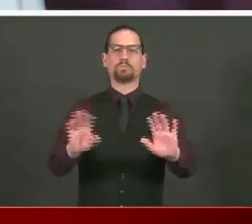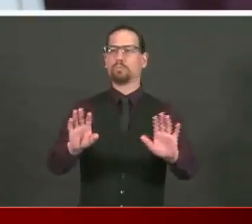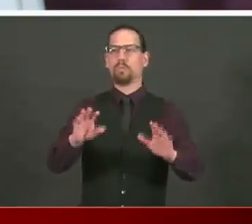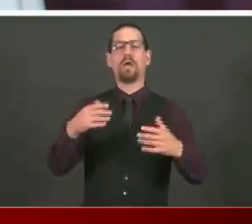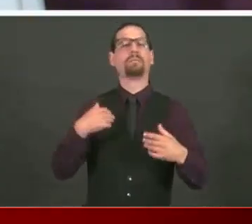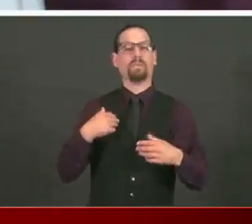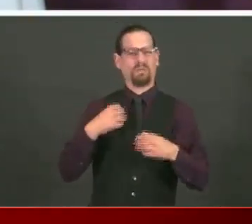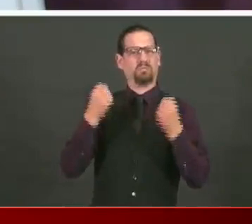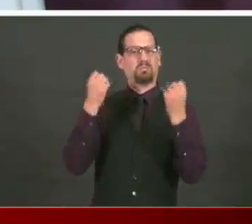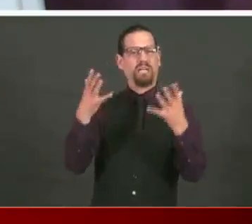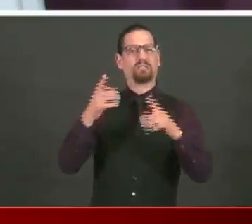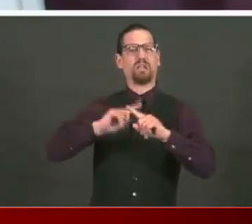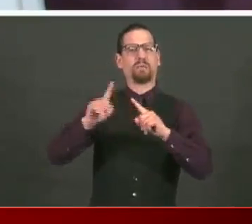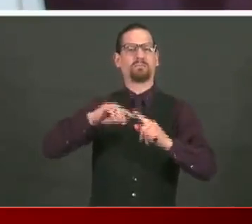HAVE THE CAPACITY TO TEST MORE PEOPLE THAT ARE SHOWING UP TO BE TESTED.